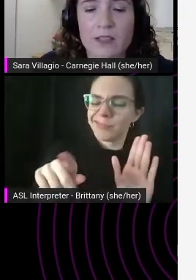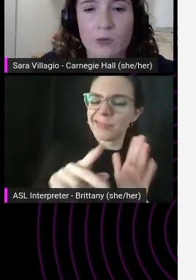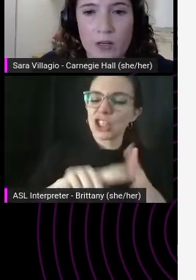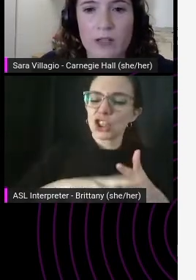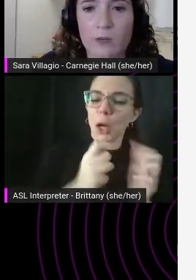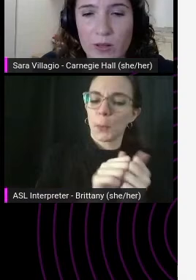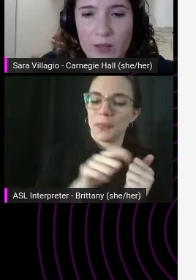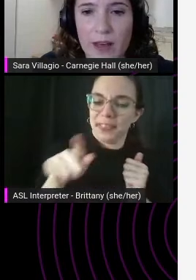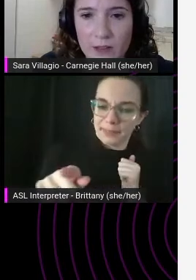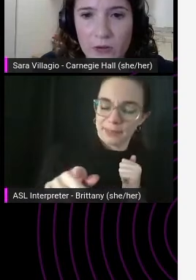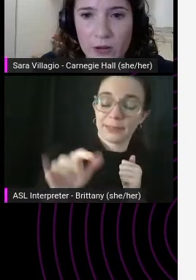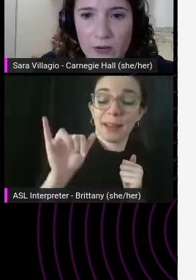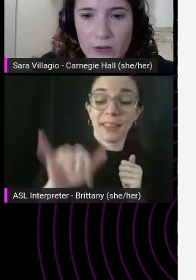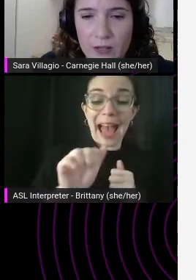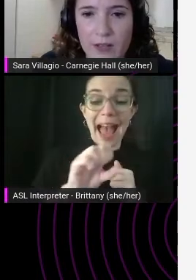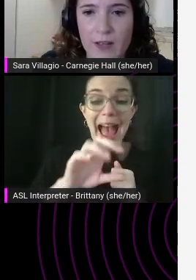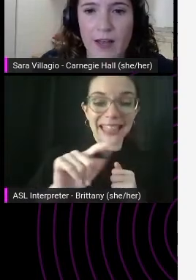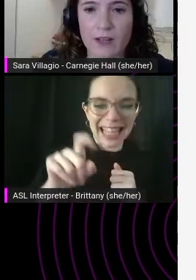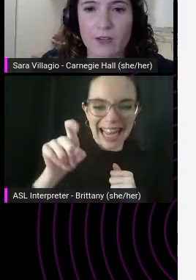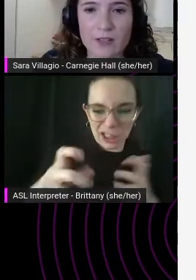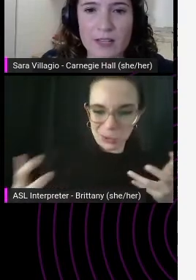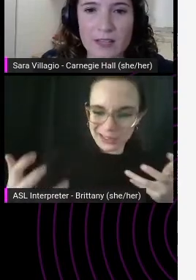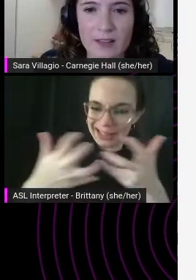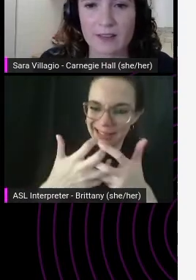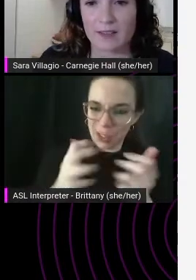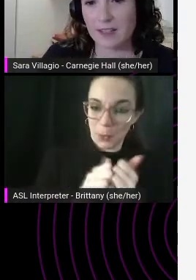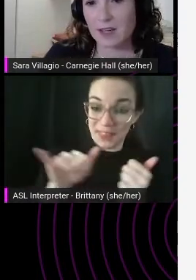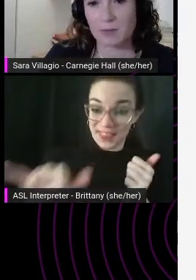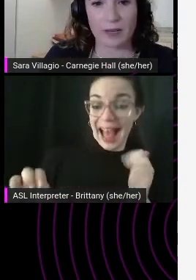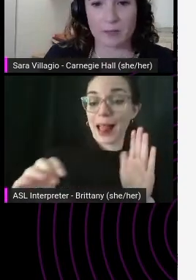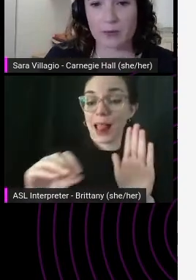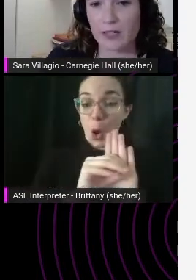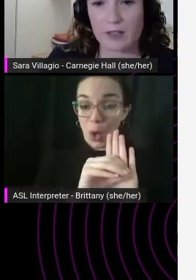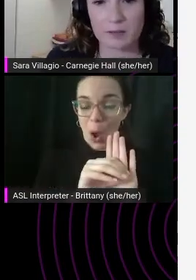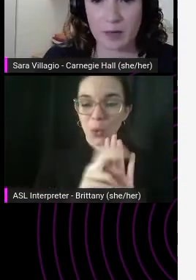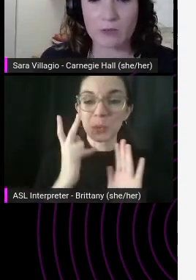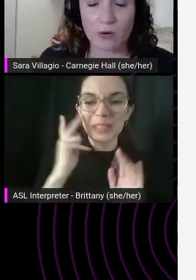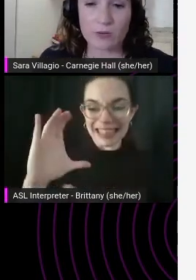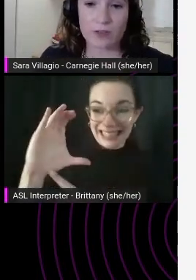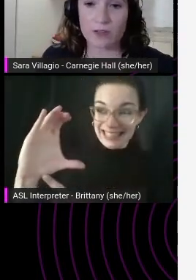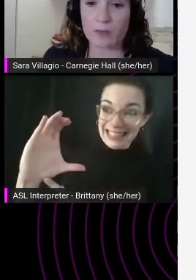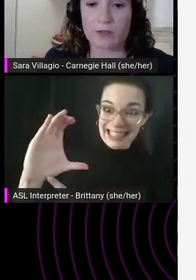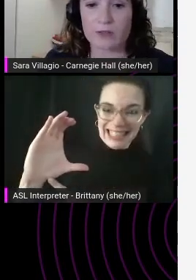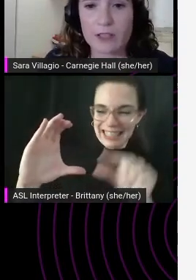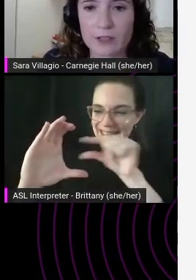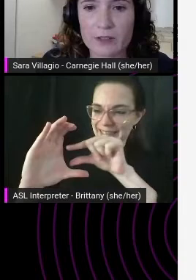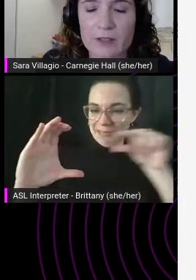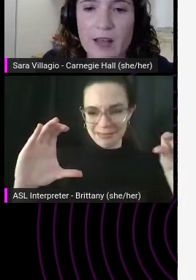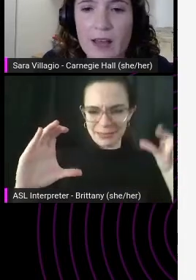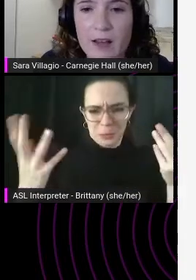needed to work with that logo. And you can see that the C played a pretty big role for a number of years.